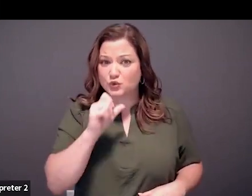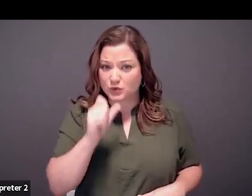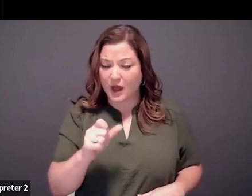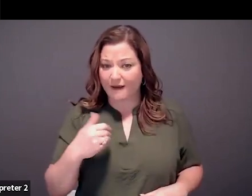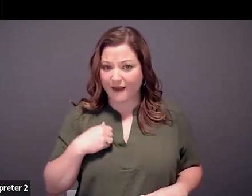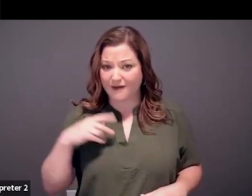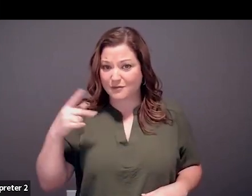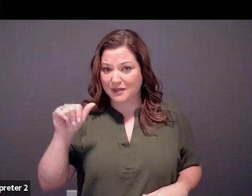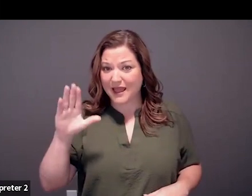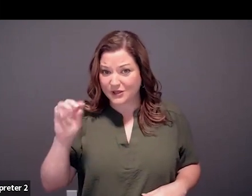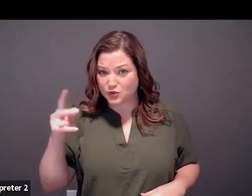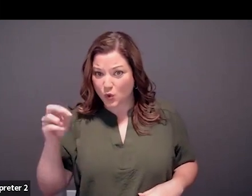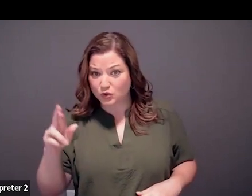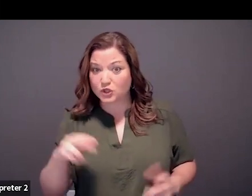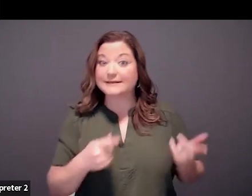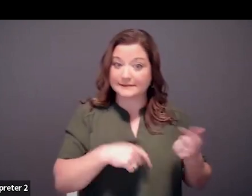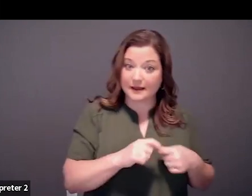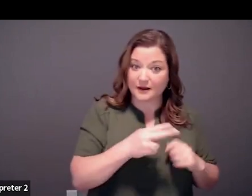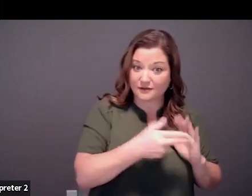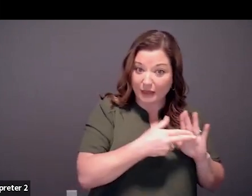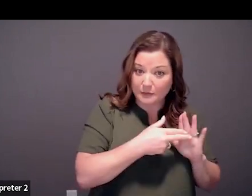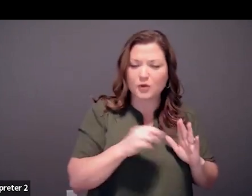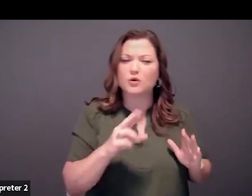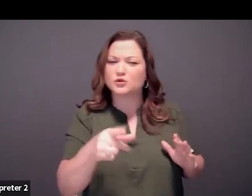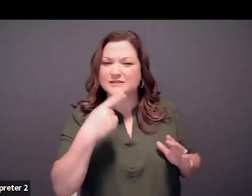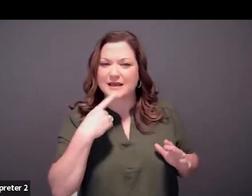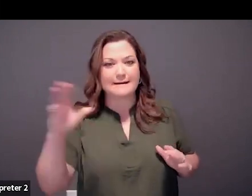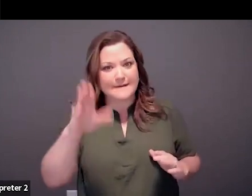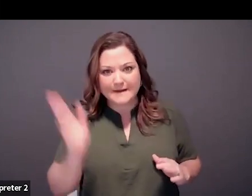instead of labels or were you saying never to use placeholder text?